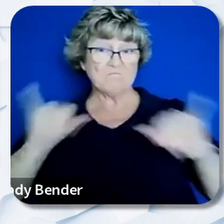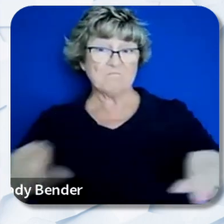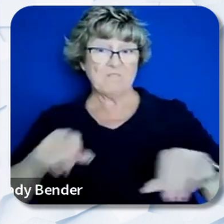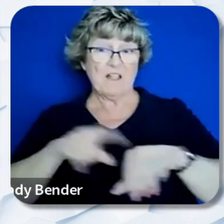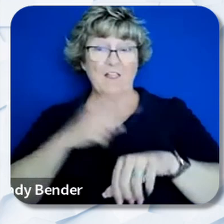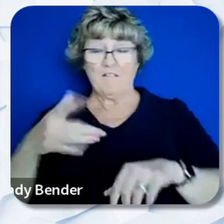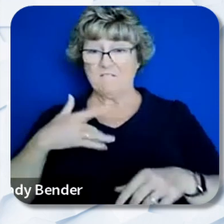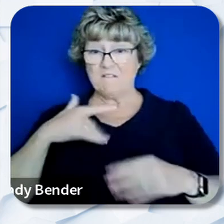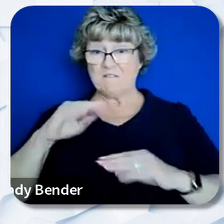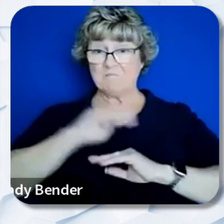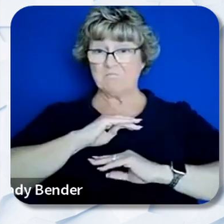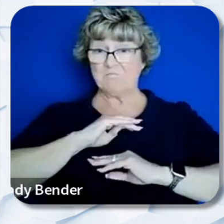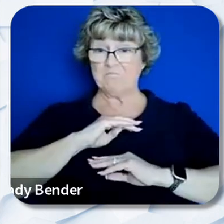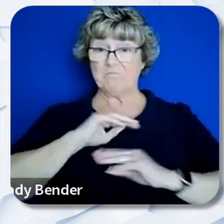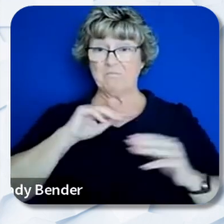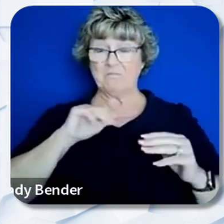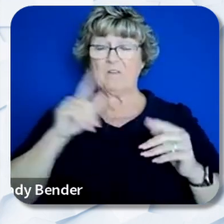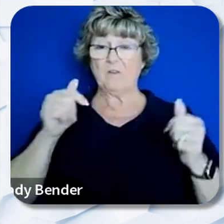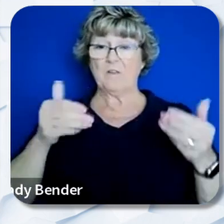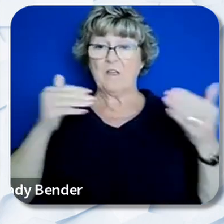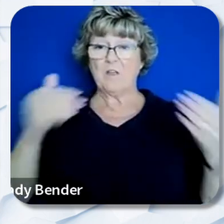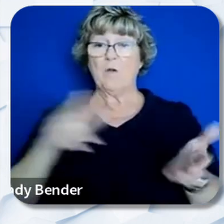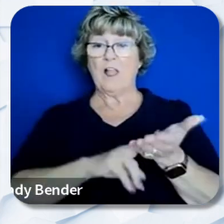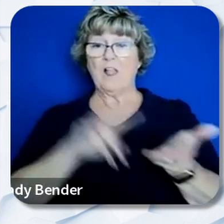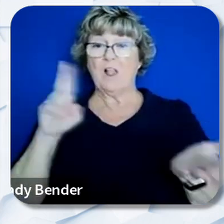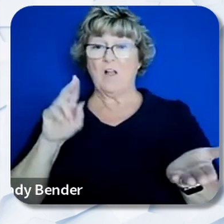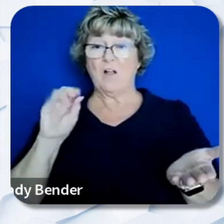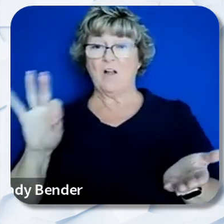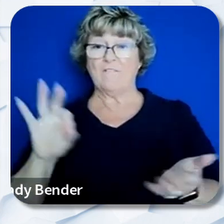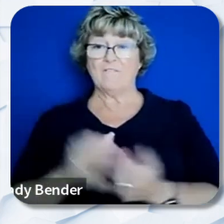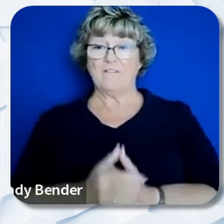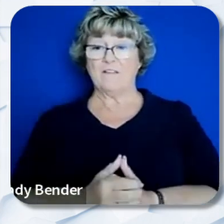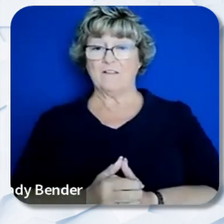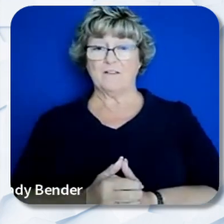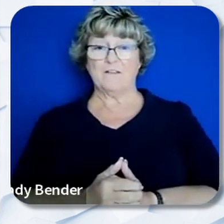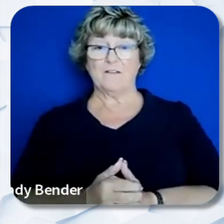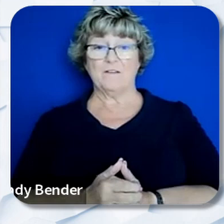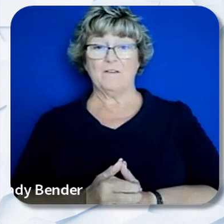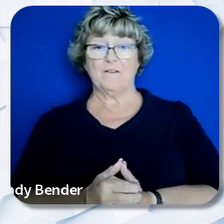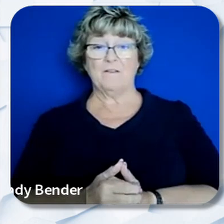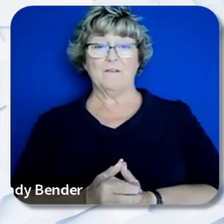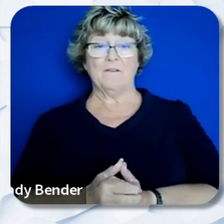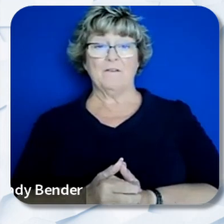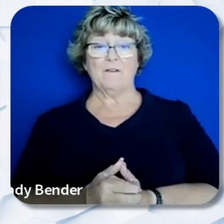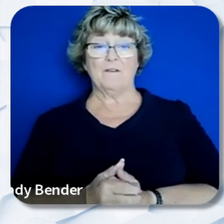gotten everything you needed from today, you're welcome to log off. So we somebody was asking,